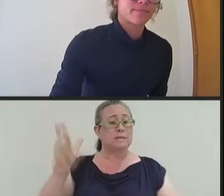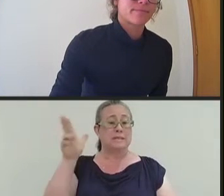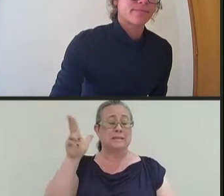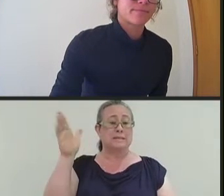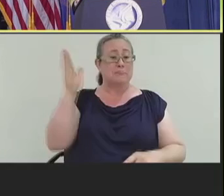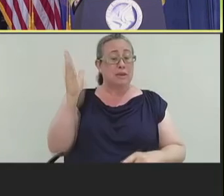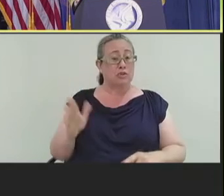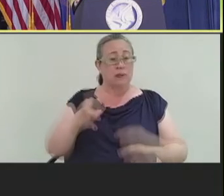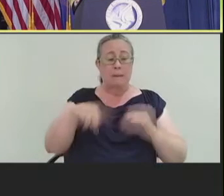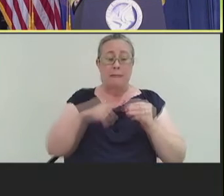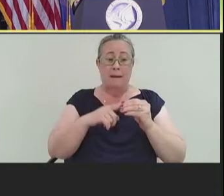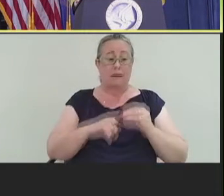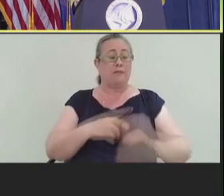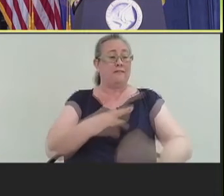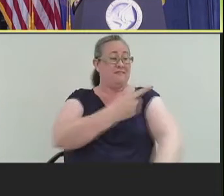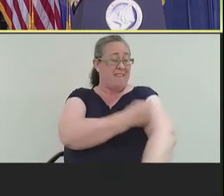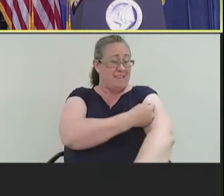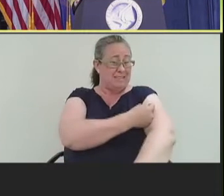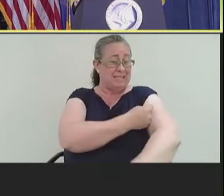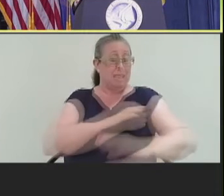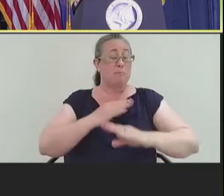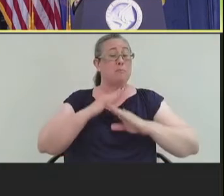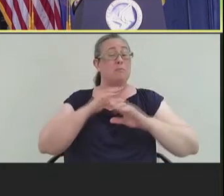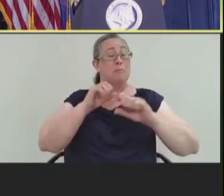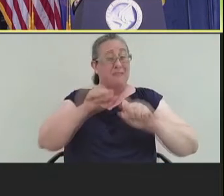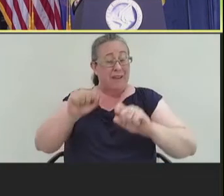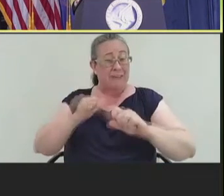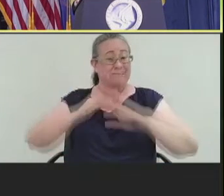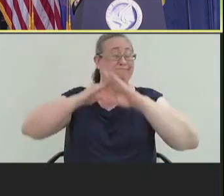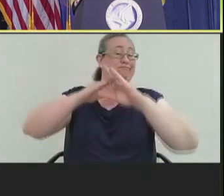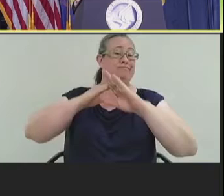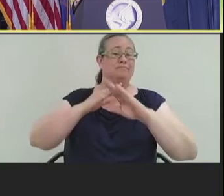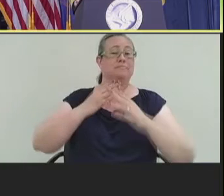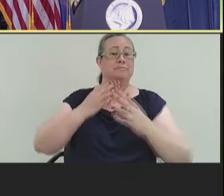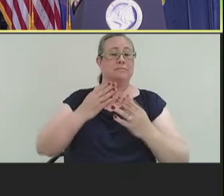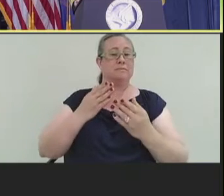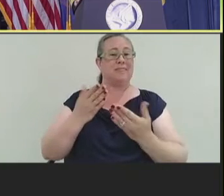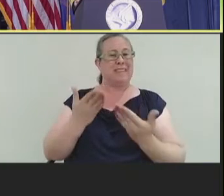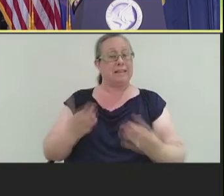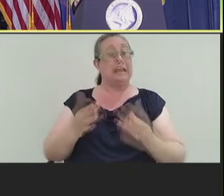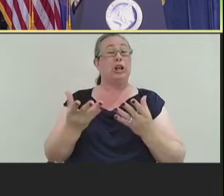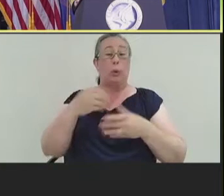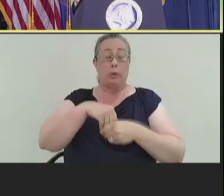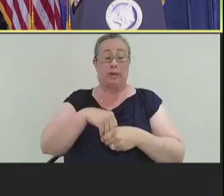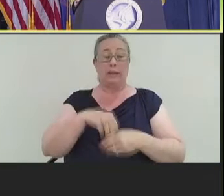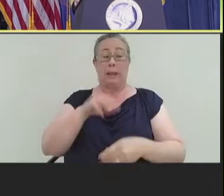vaccine-preventable diseases, including a recent outbreak of measles in Illinois. We